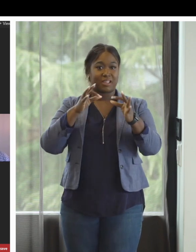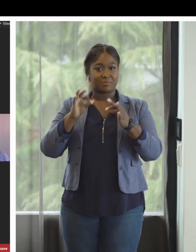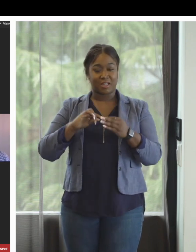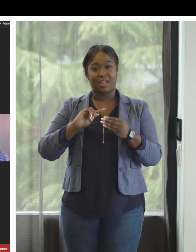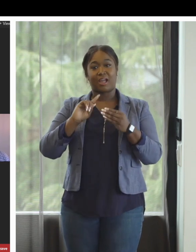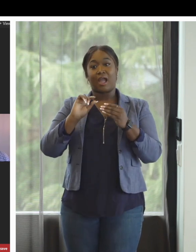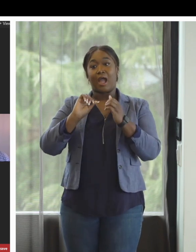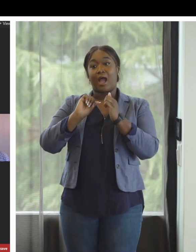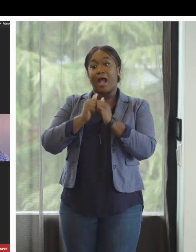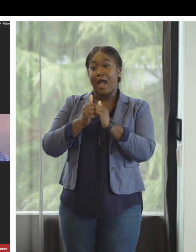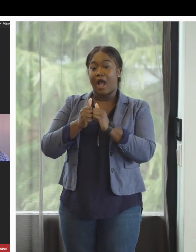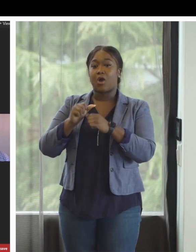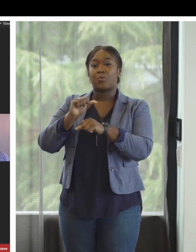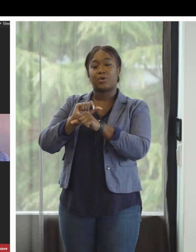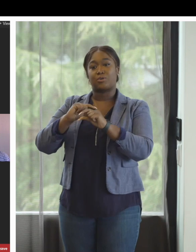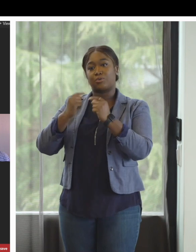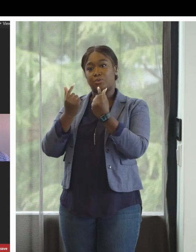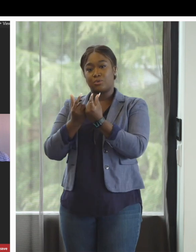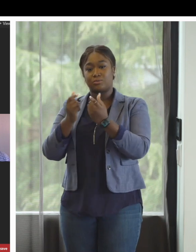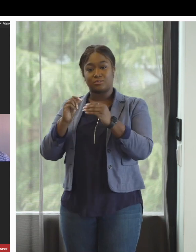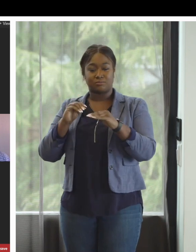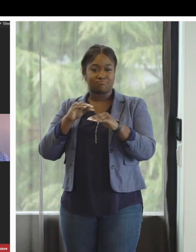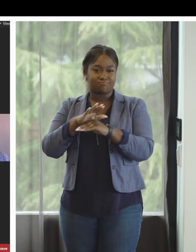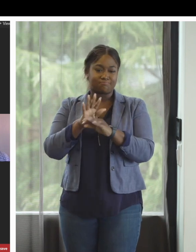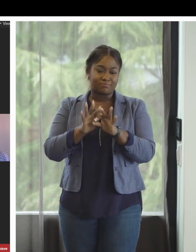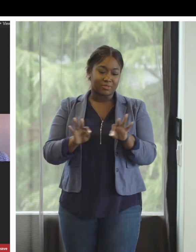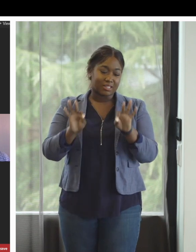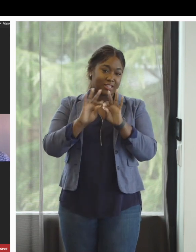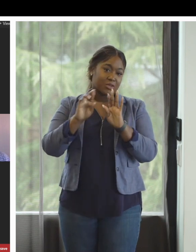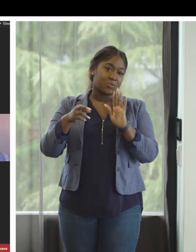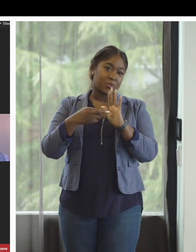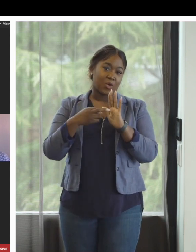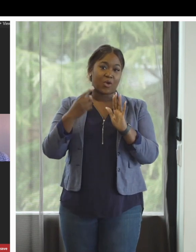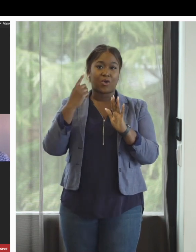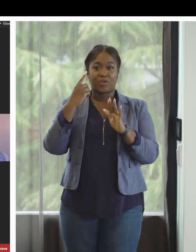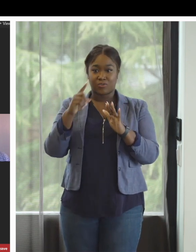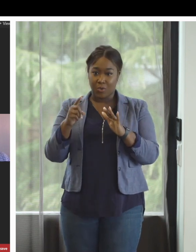groups can play a key role in really promoting and